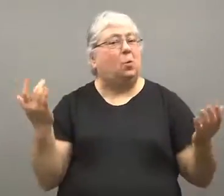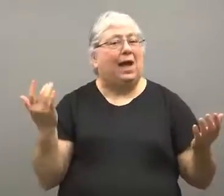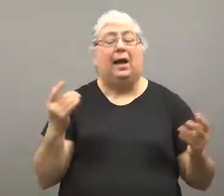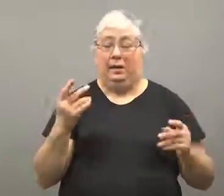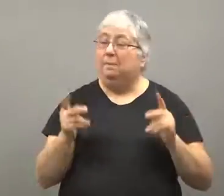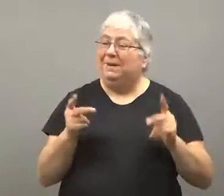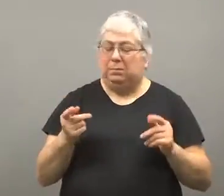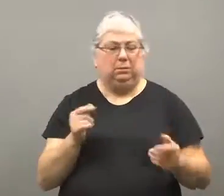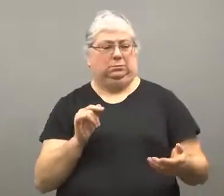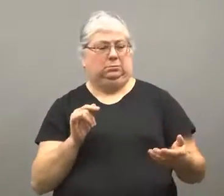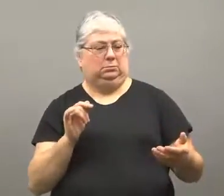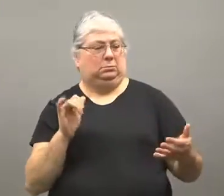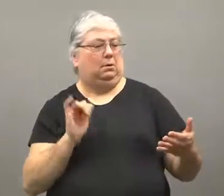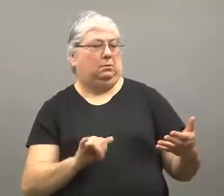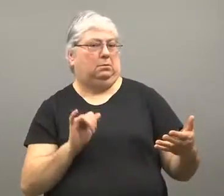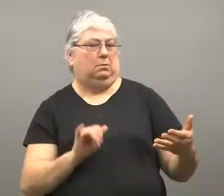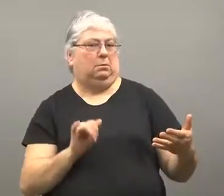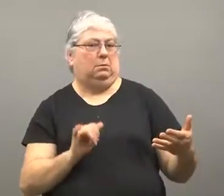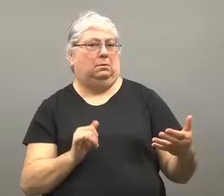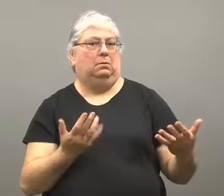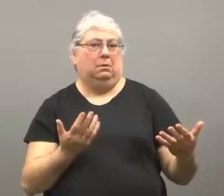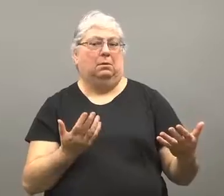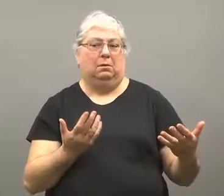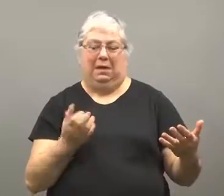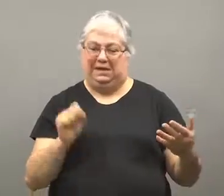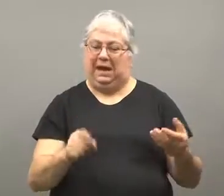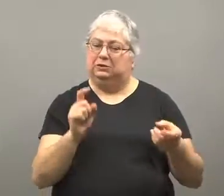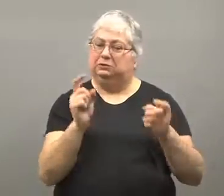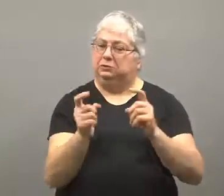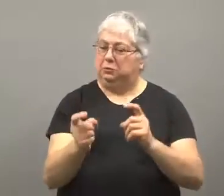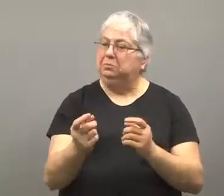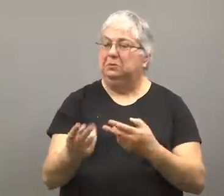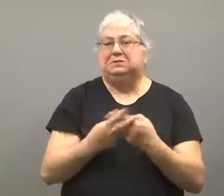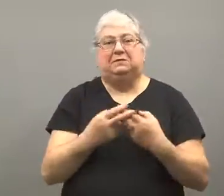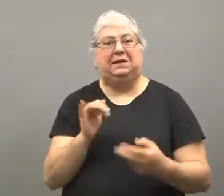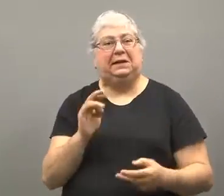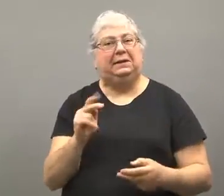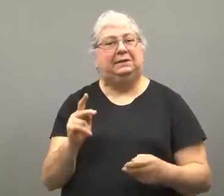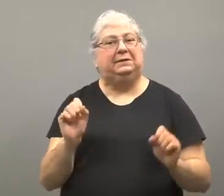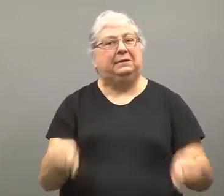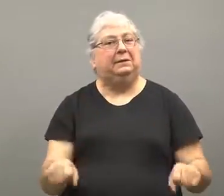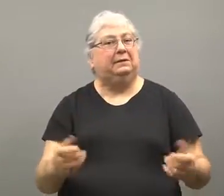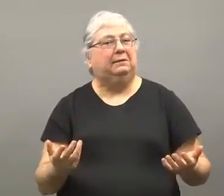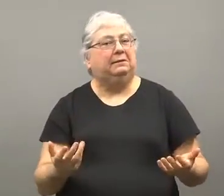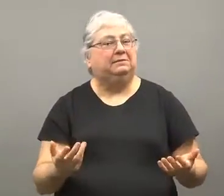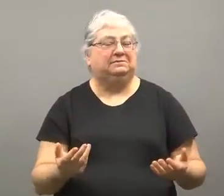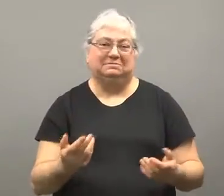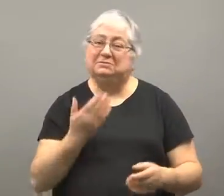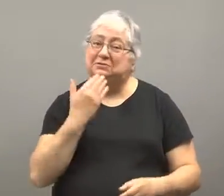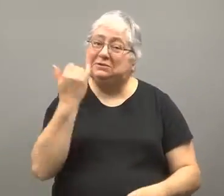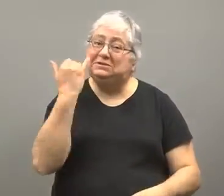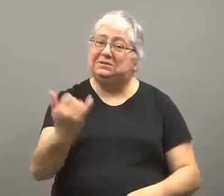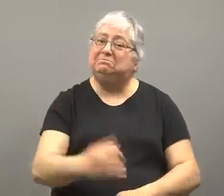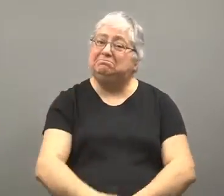He raised awareness on how changes could be made to save on ink. That's a good idea!